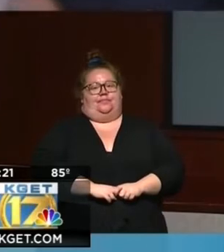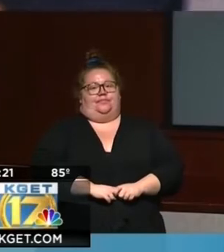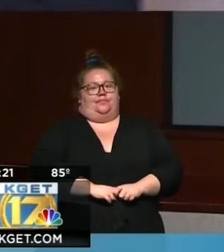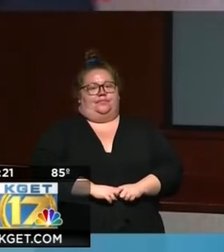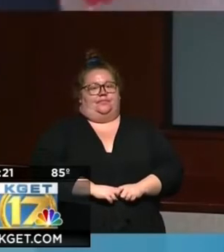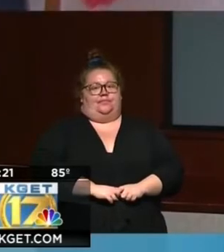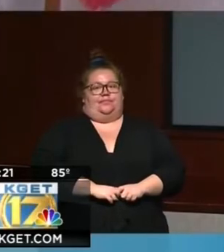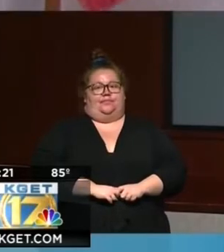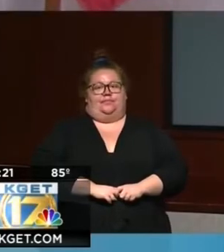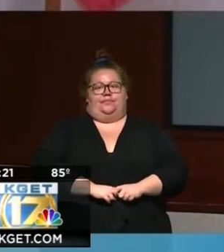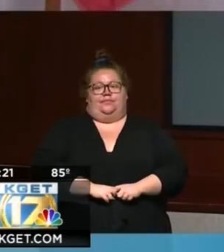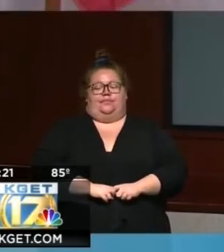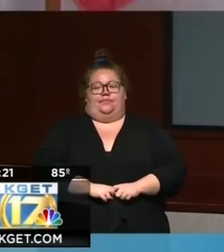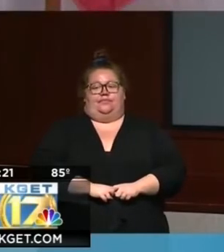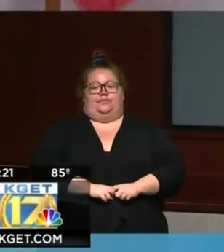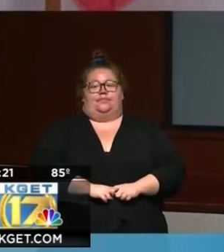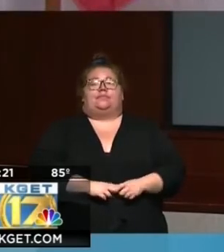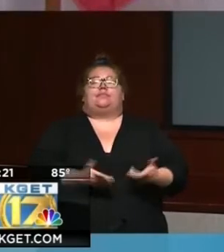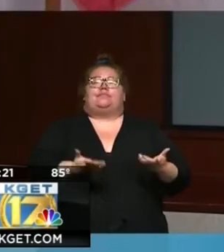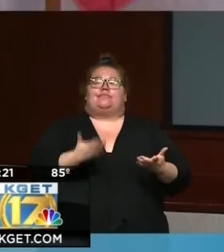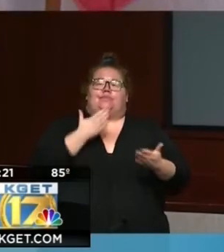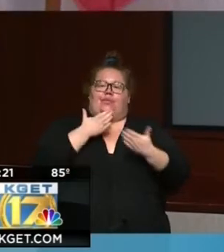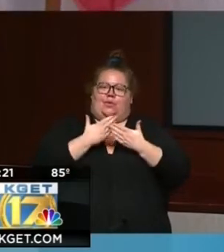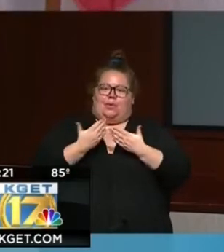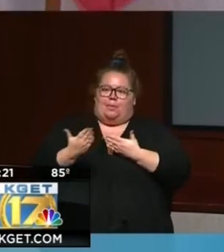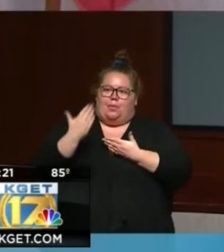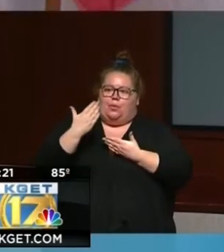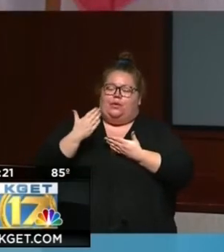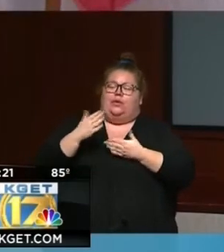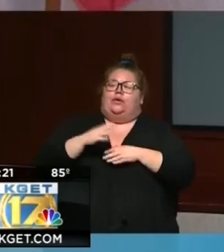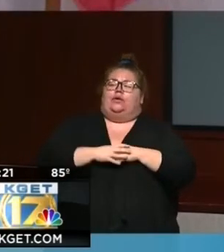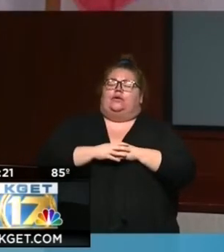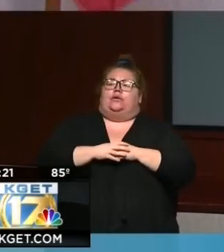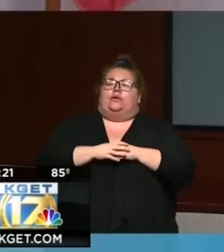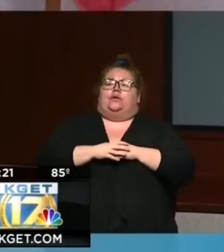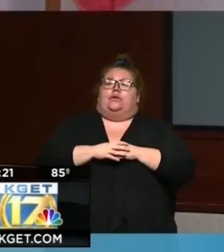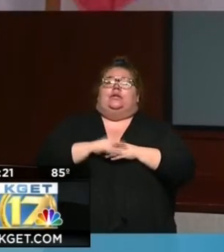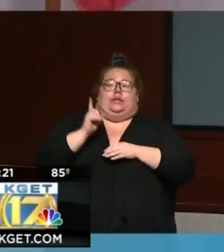RESPOND TO THAT.